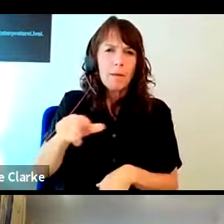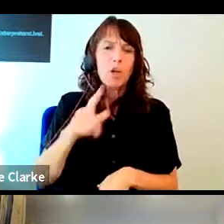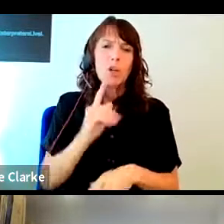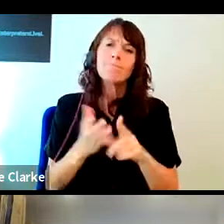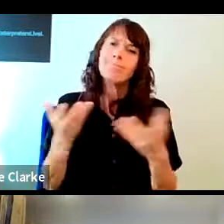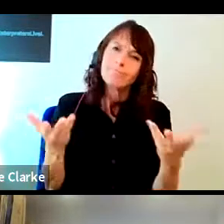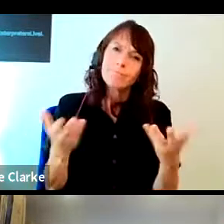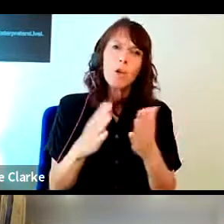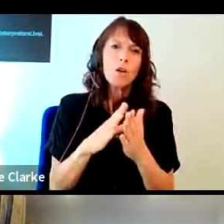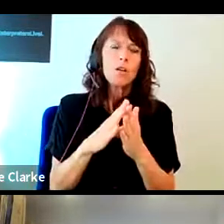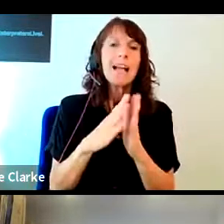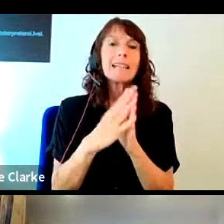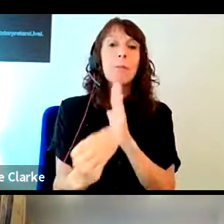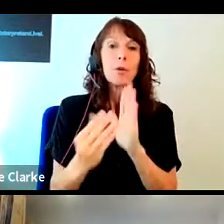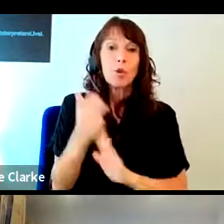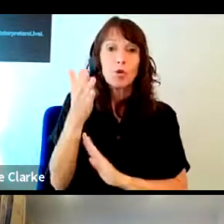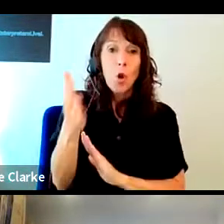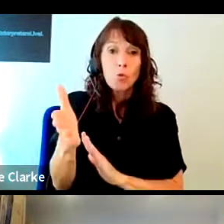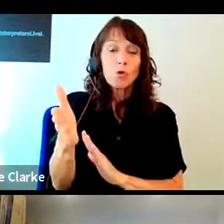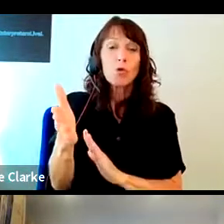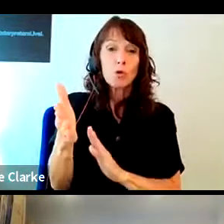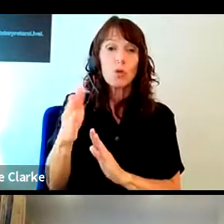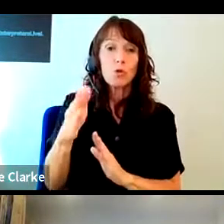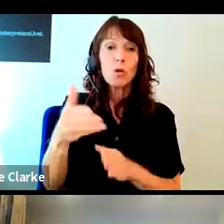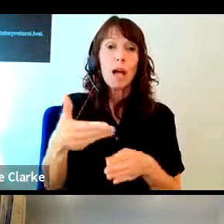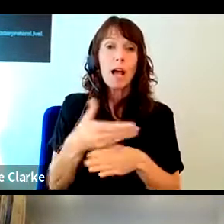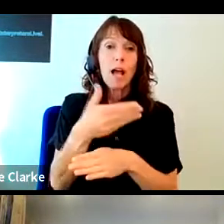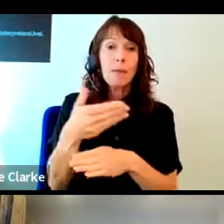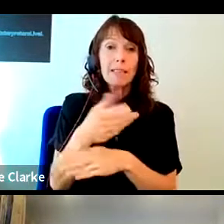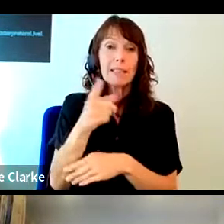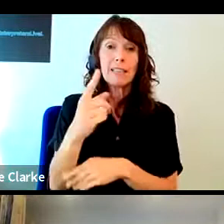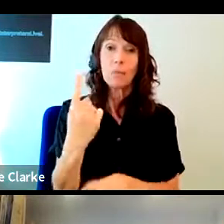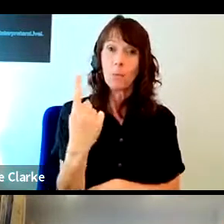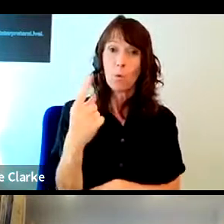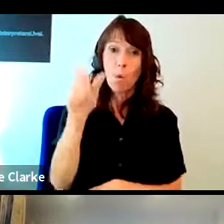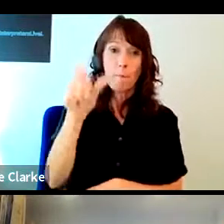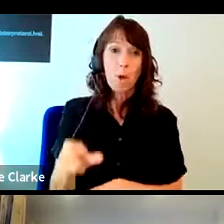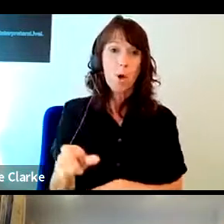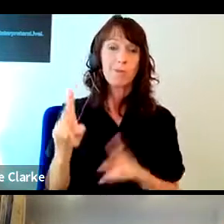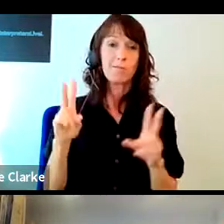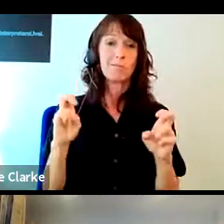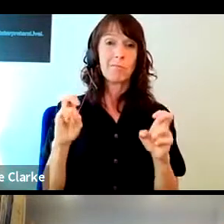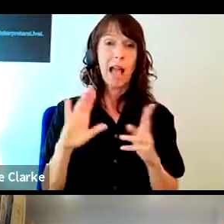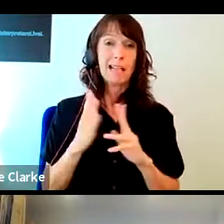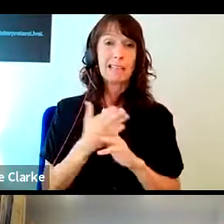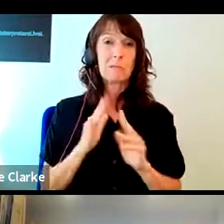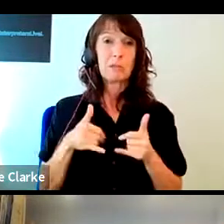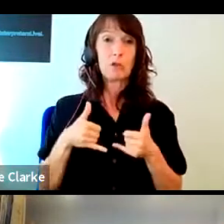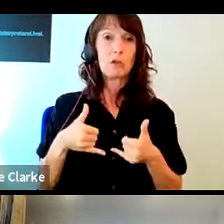and there might be one accessibility champion who is trying to lead that team and drag it